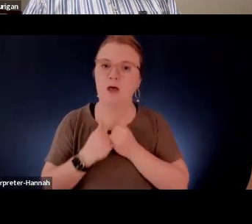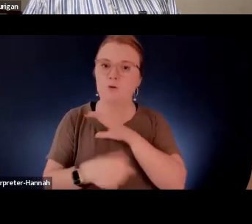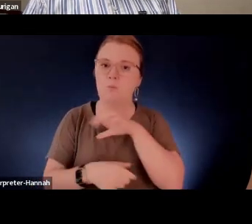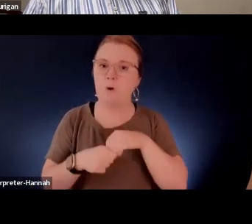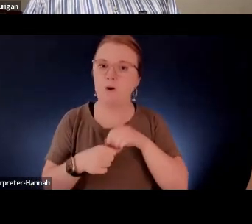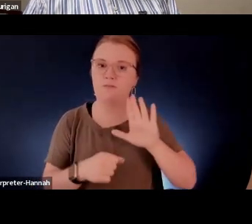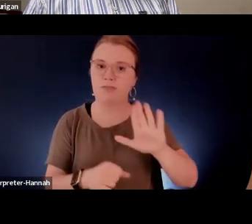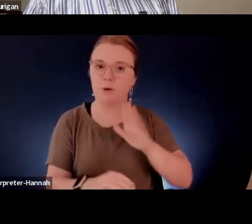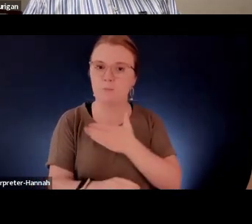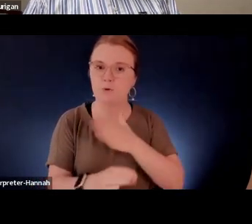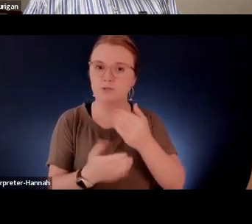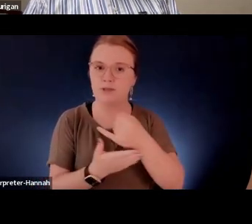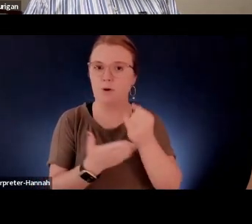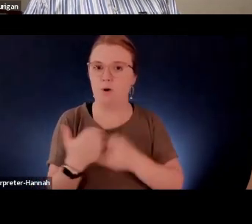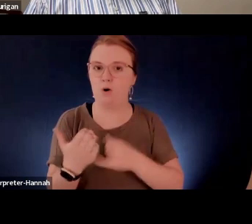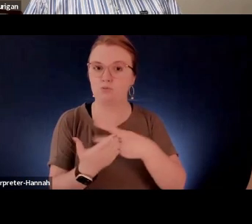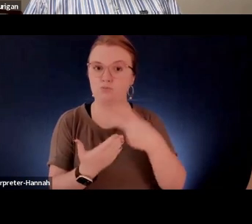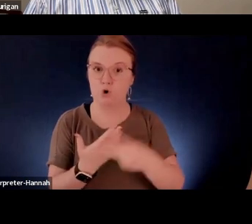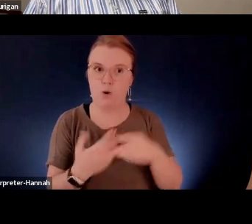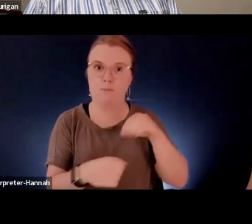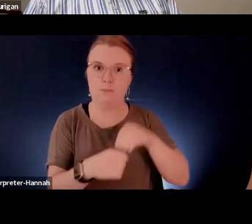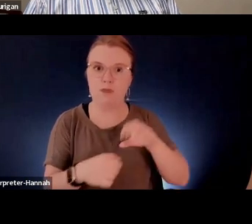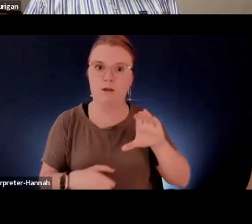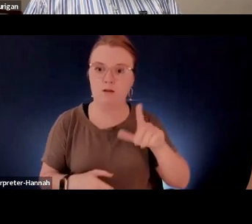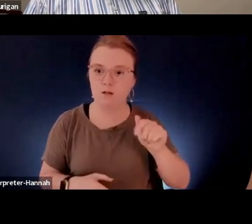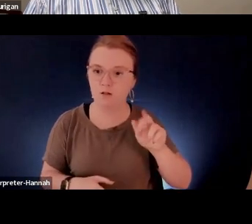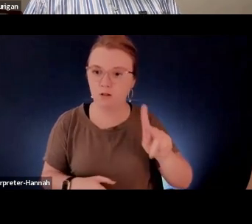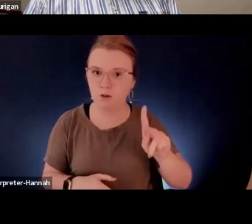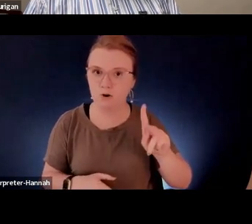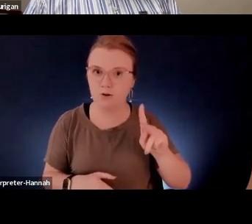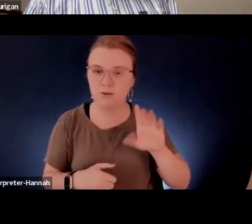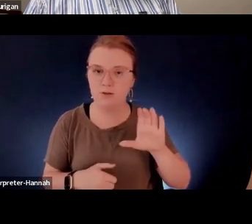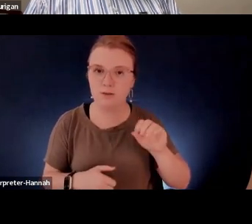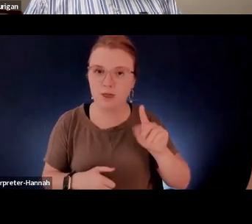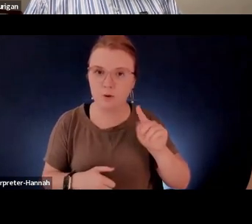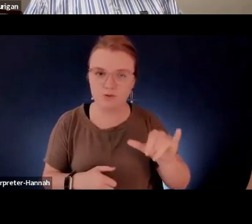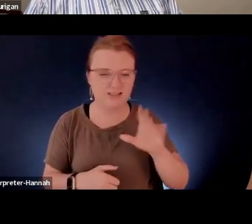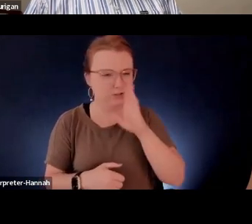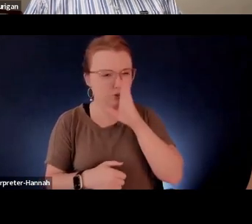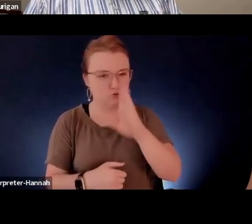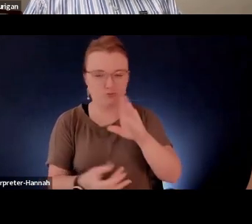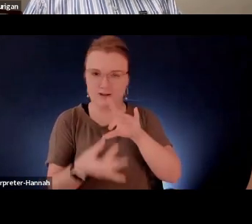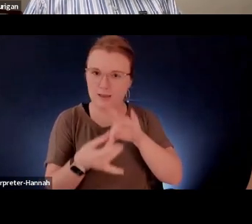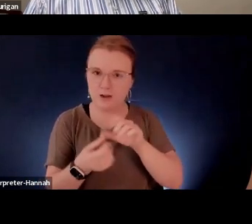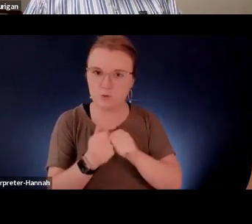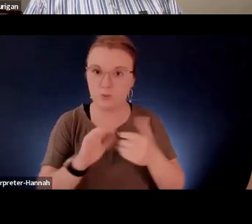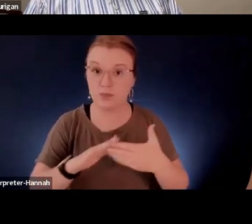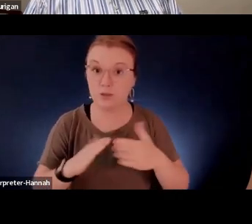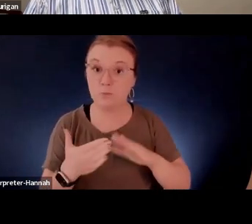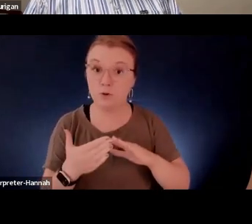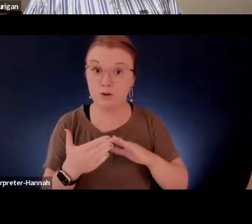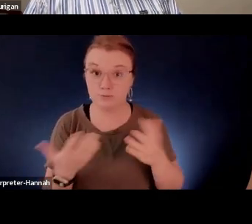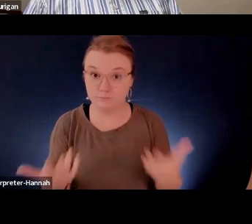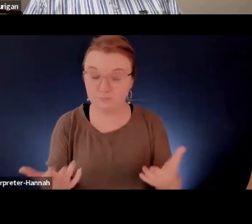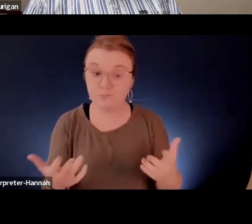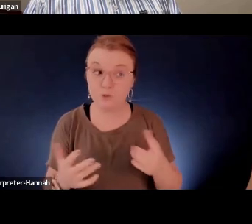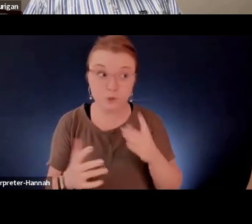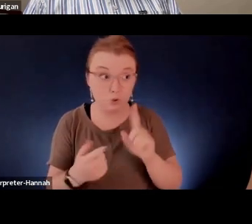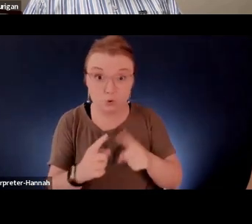or the arts program in Clark County. And it's directly connected to the community to the point of you can go to UNLV,